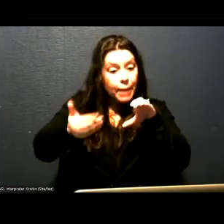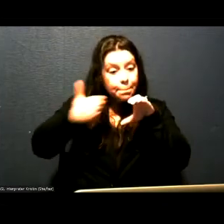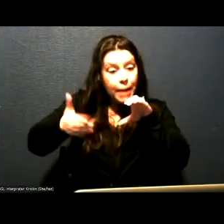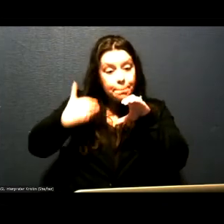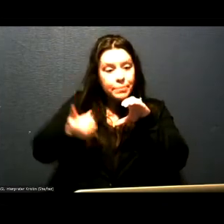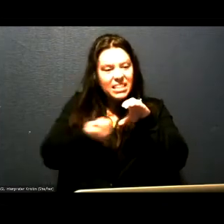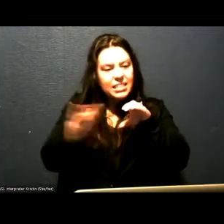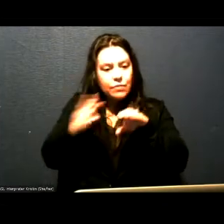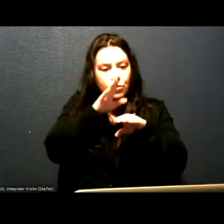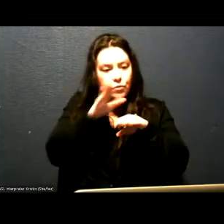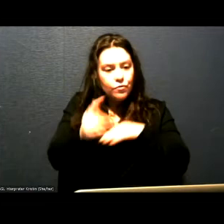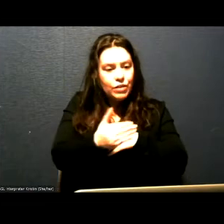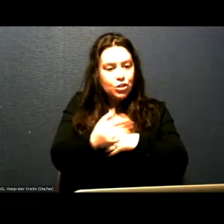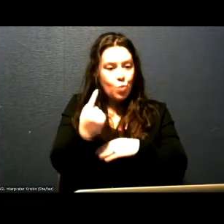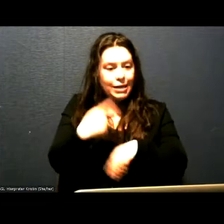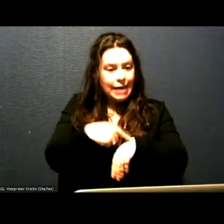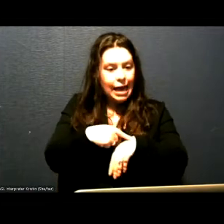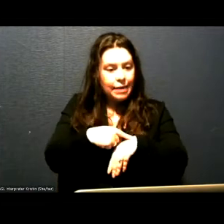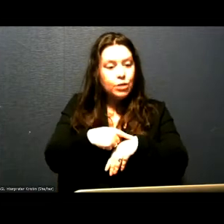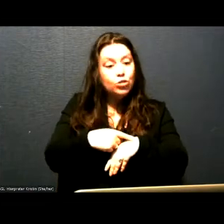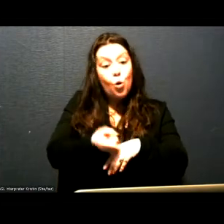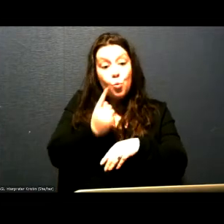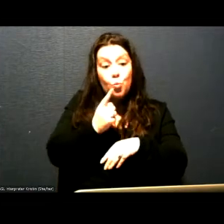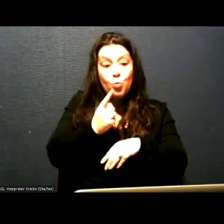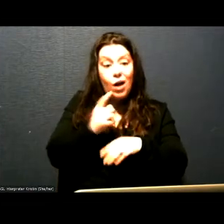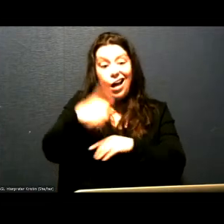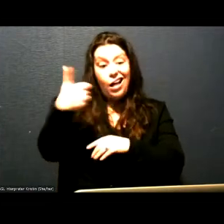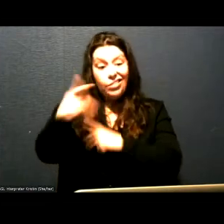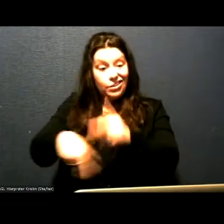you know, your typical bird that would dive down and pick one fish out, and bring it back up, these guys